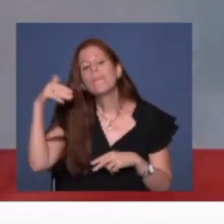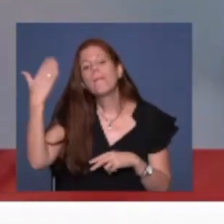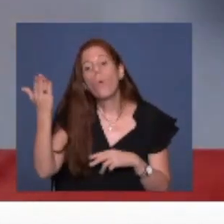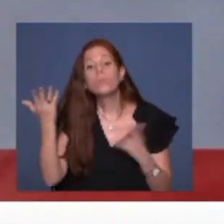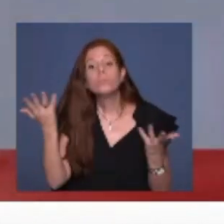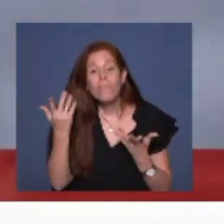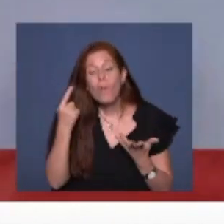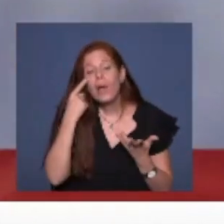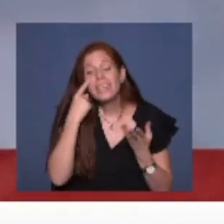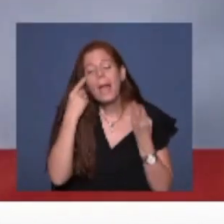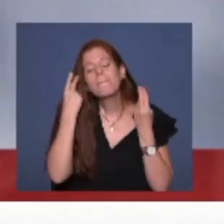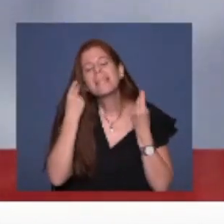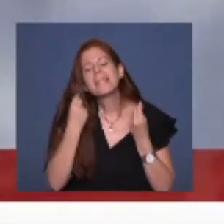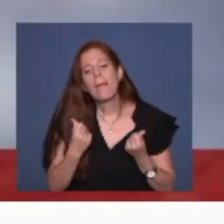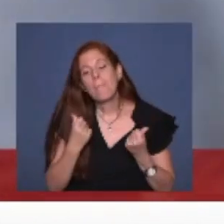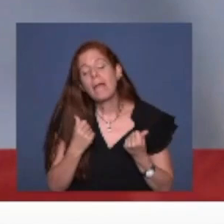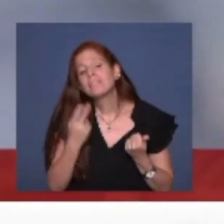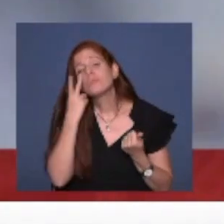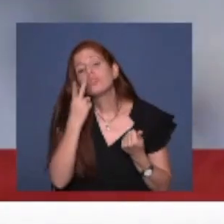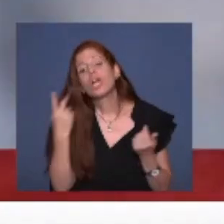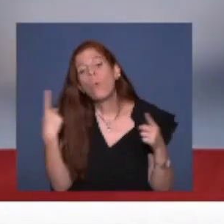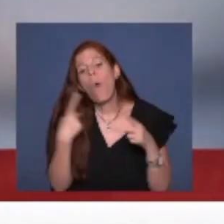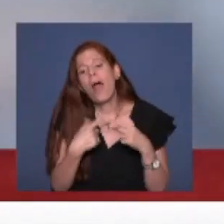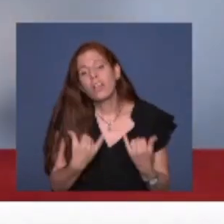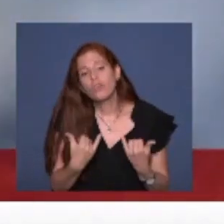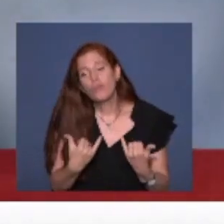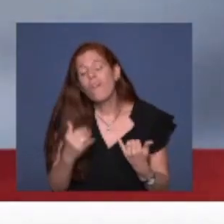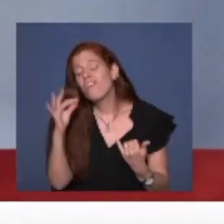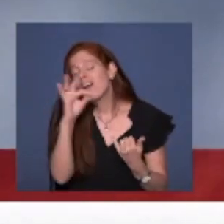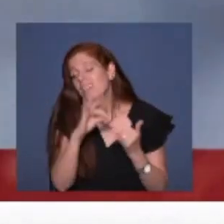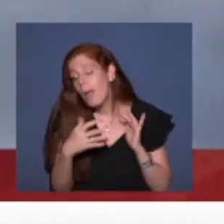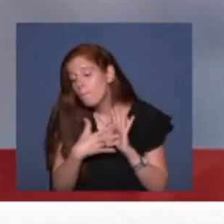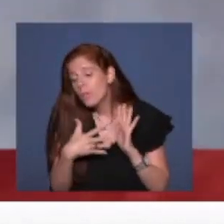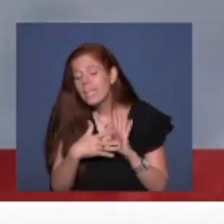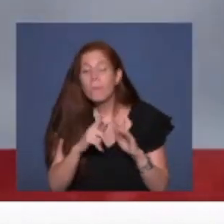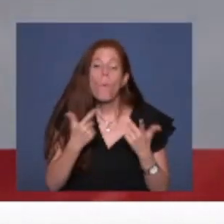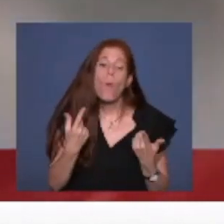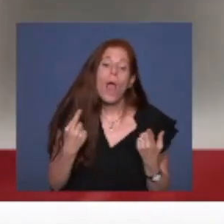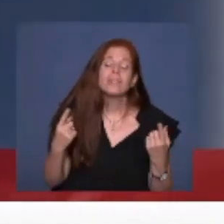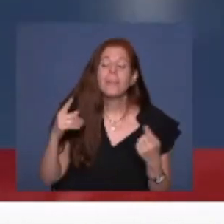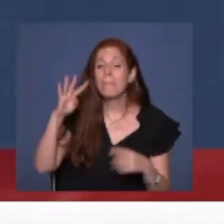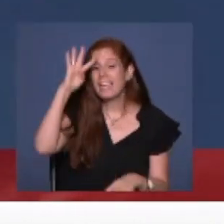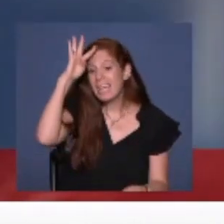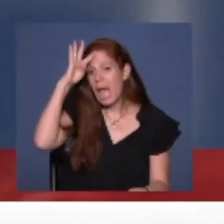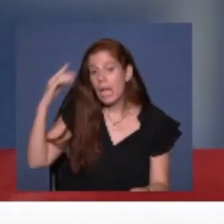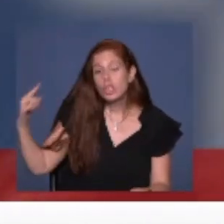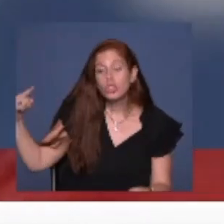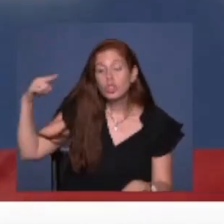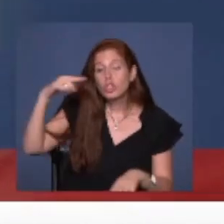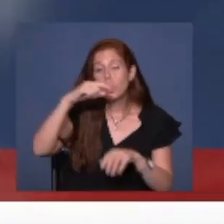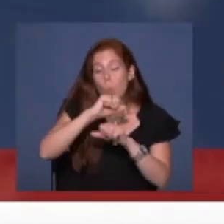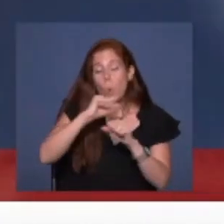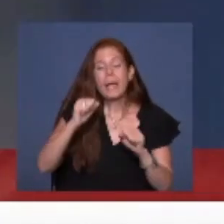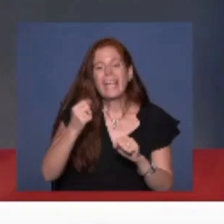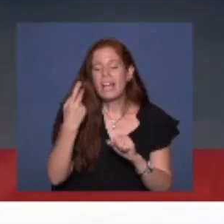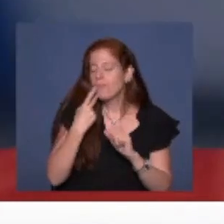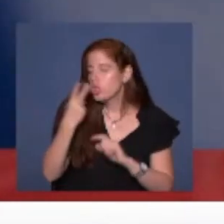The IDF is still checking the possibility that it was launched from Iran, as two years ago we did see Iran launch two UAVs to Israel through Jordan,